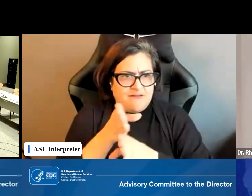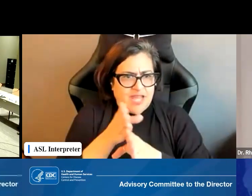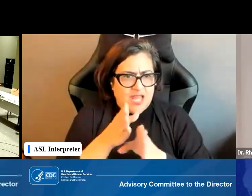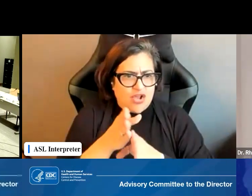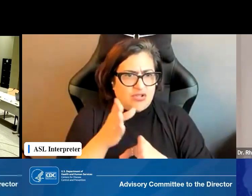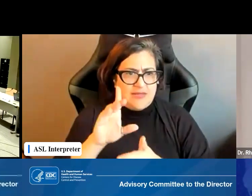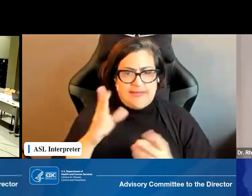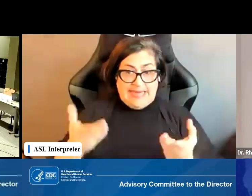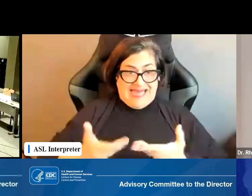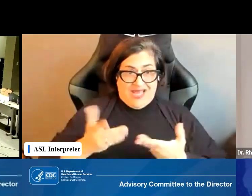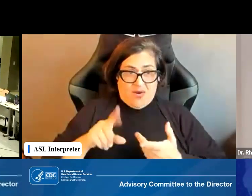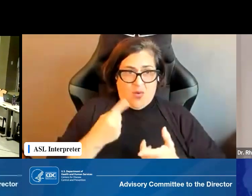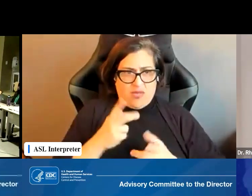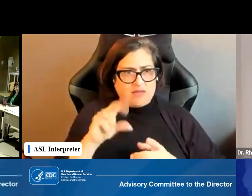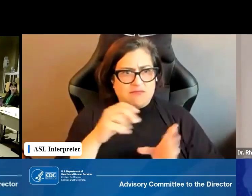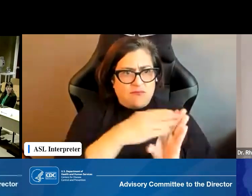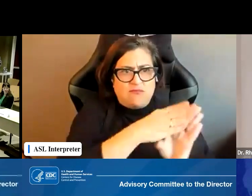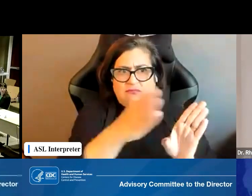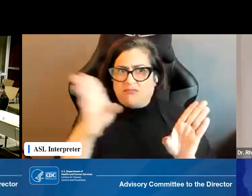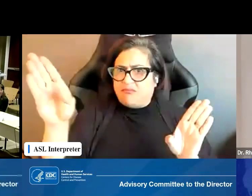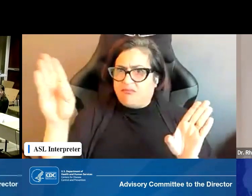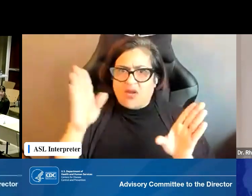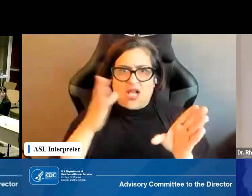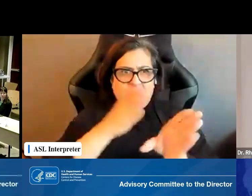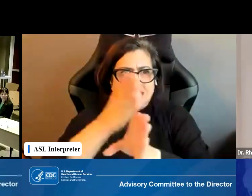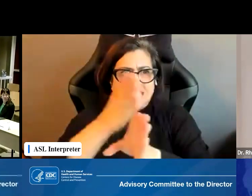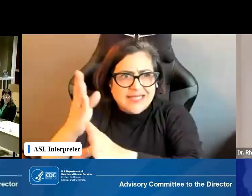We are not unique, although it certainly uniquely affects us.